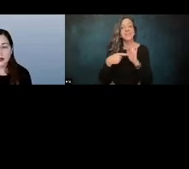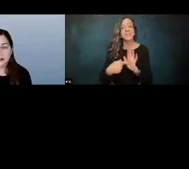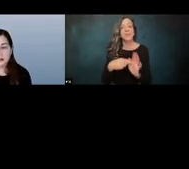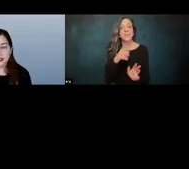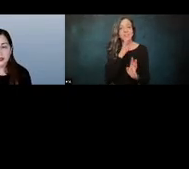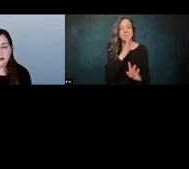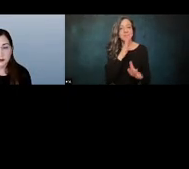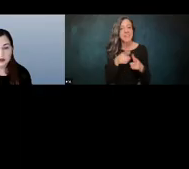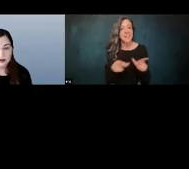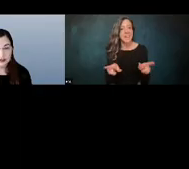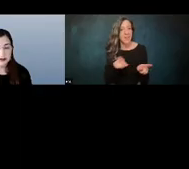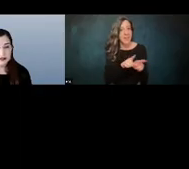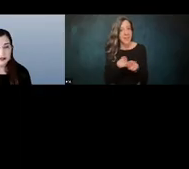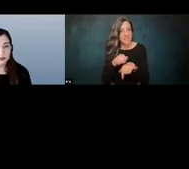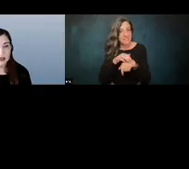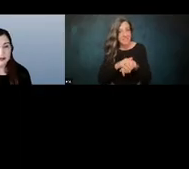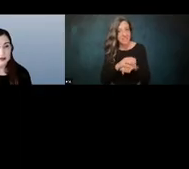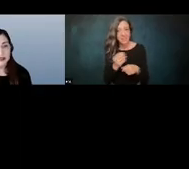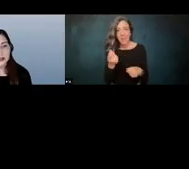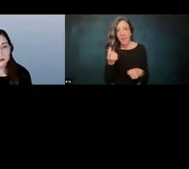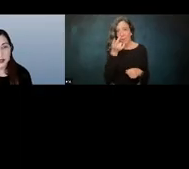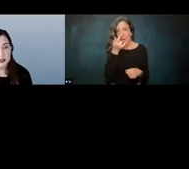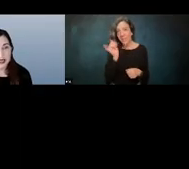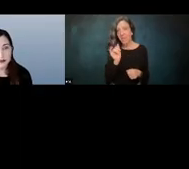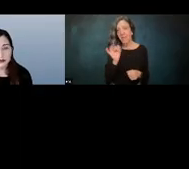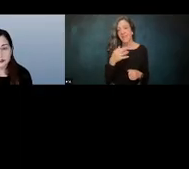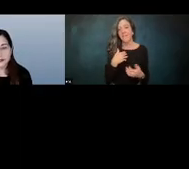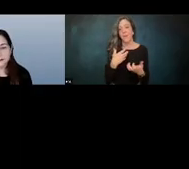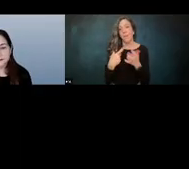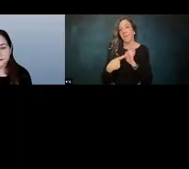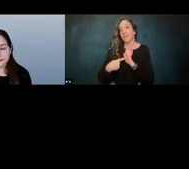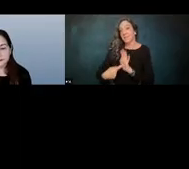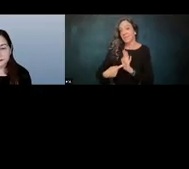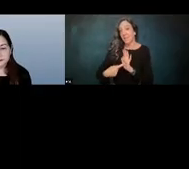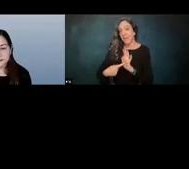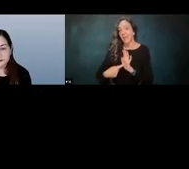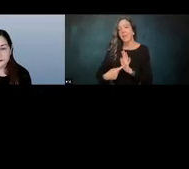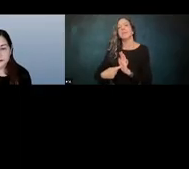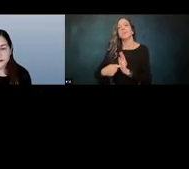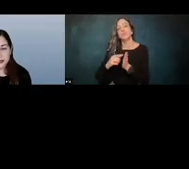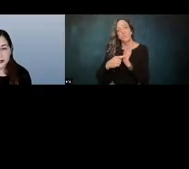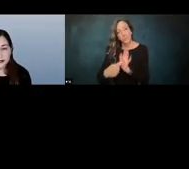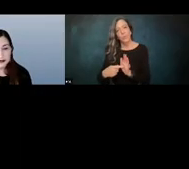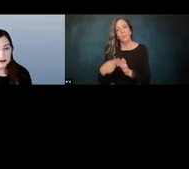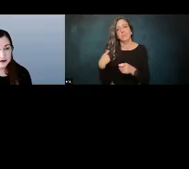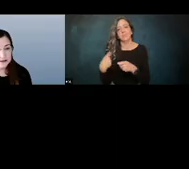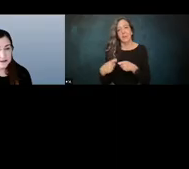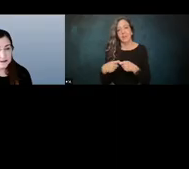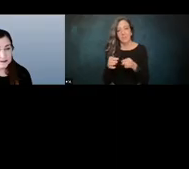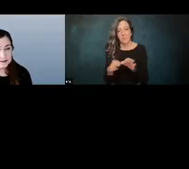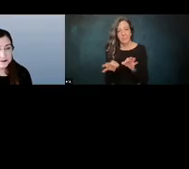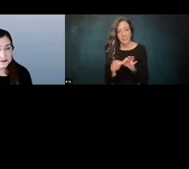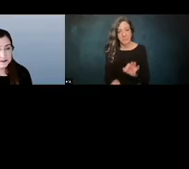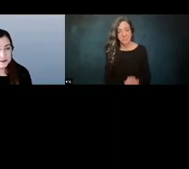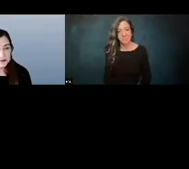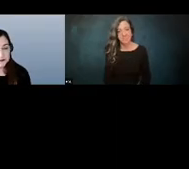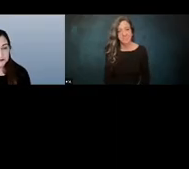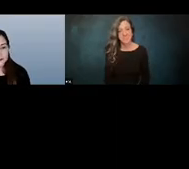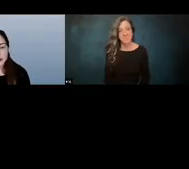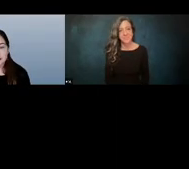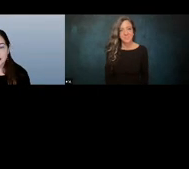and what it looks like if I'm choosing the display to be in Spanish captions.